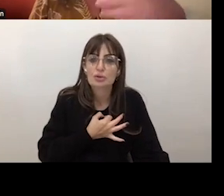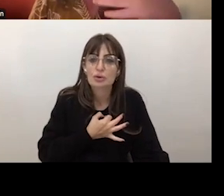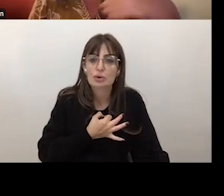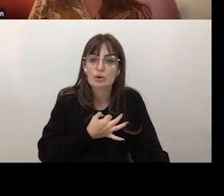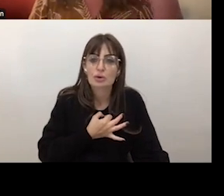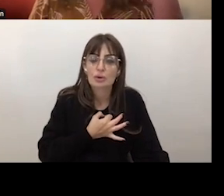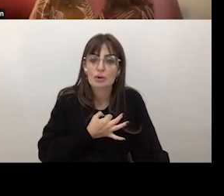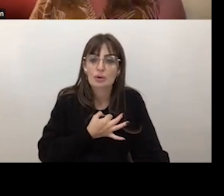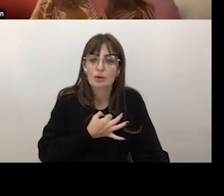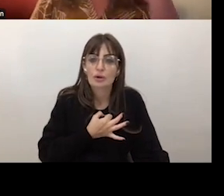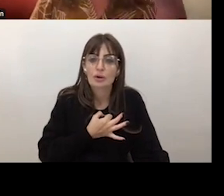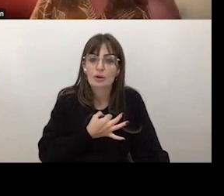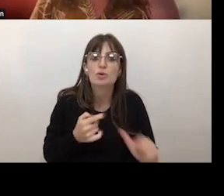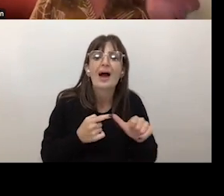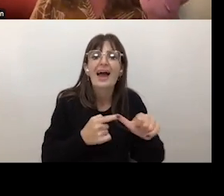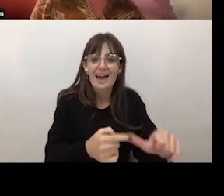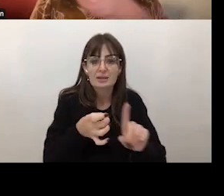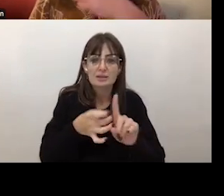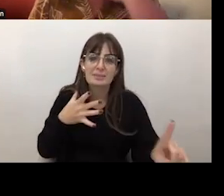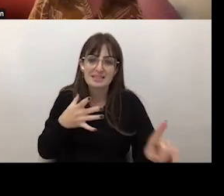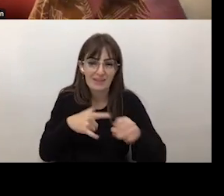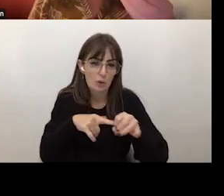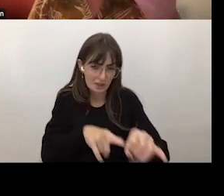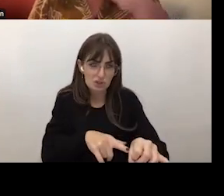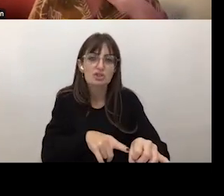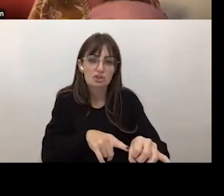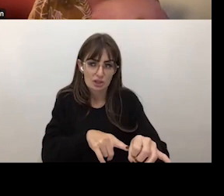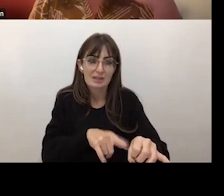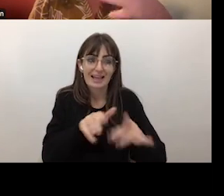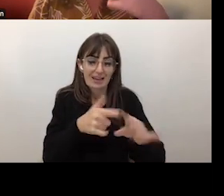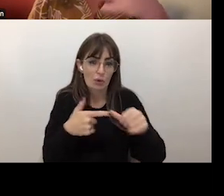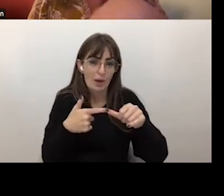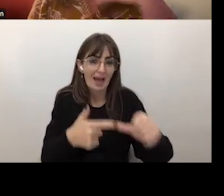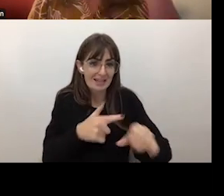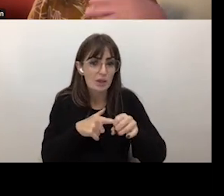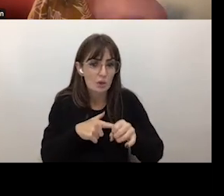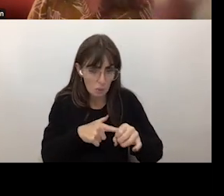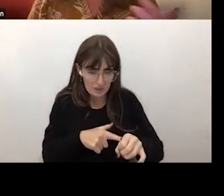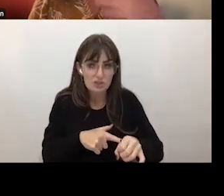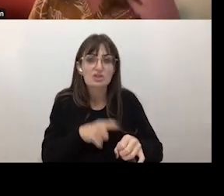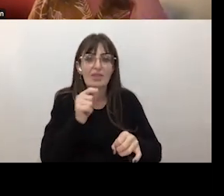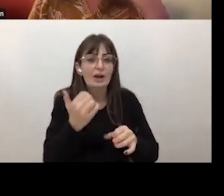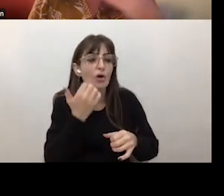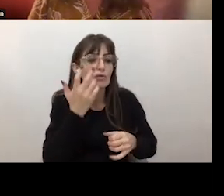welcome email to answer specific questions. And by answering that question, future emails will not